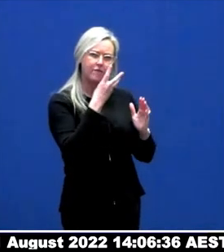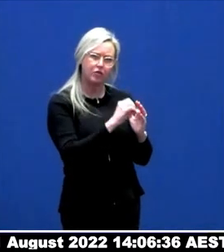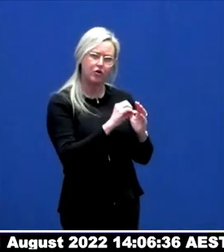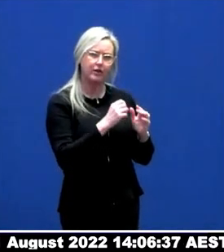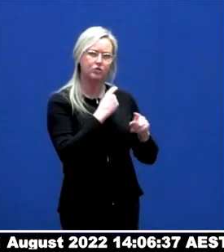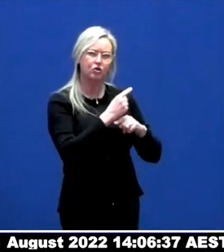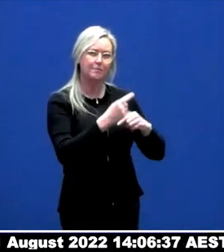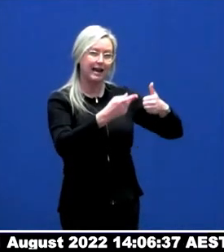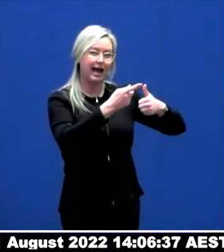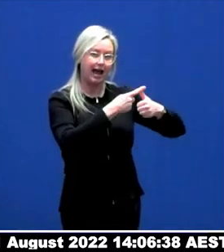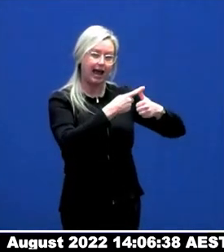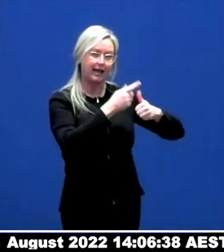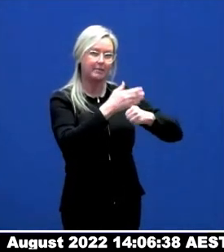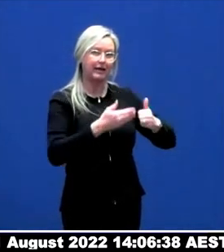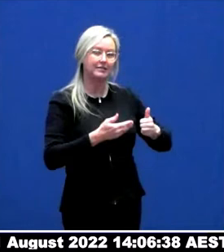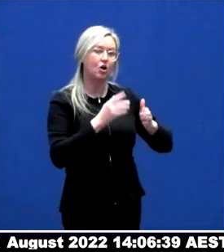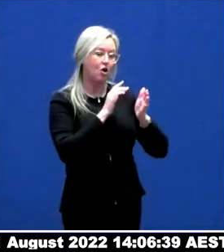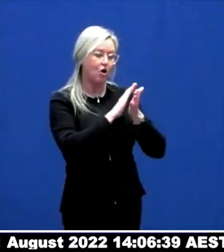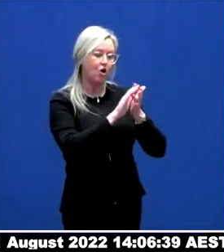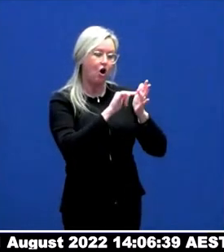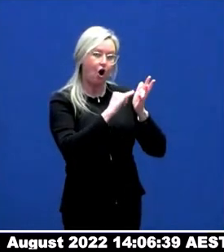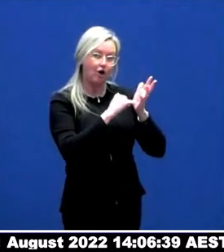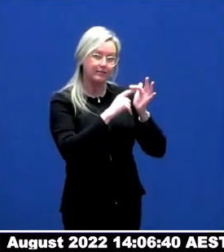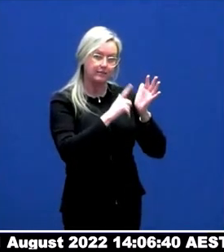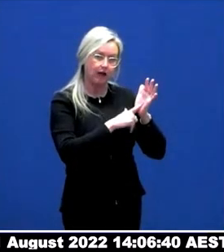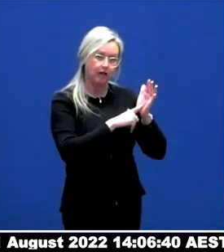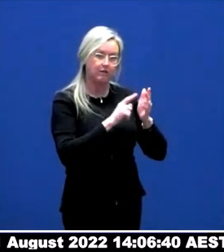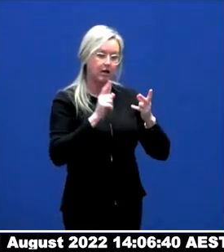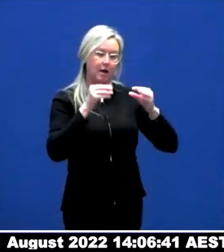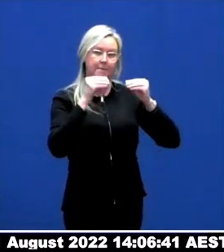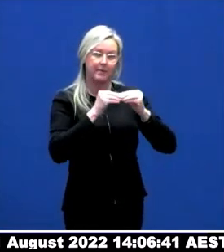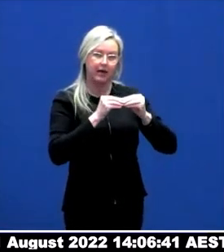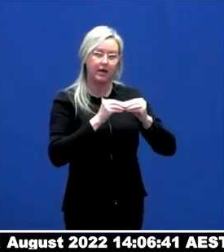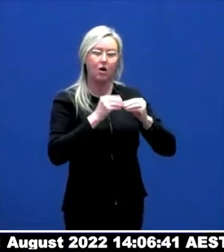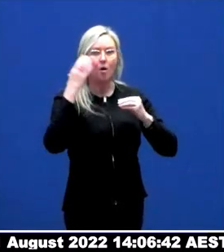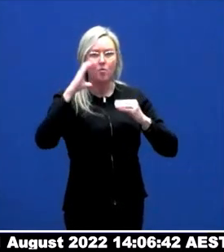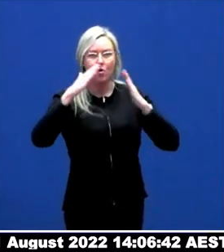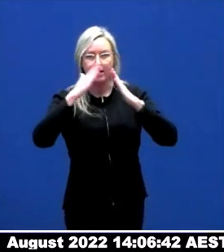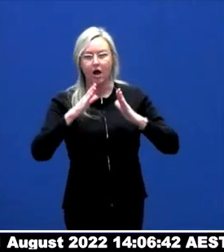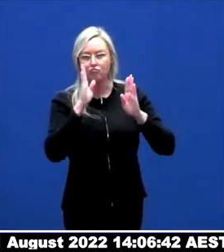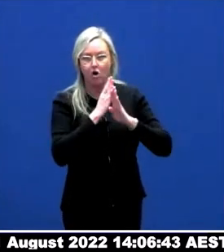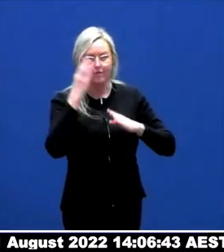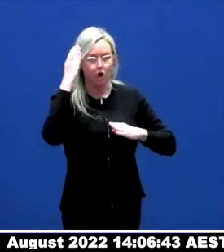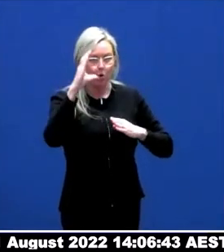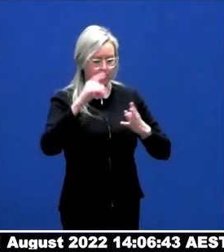statistics for hostel, B is for boarding house or hotel and C is short-term crisis.